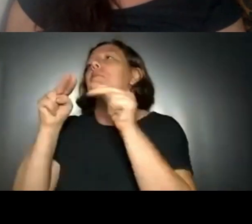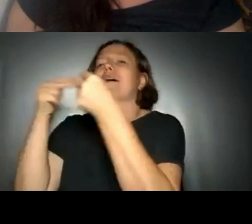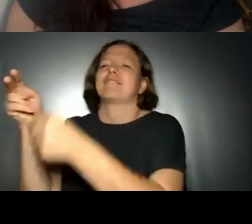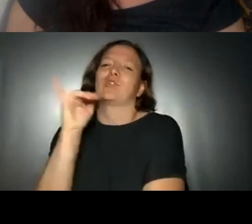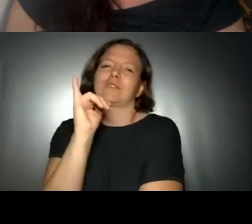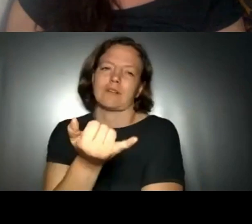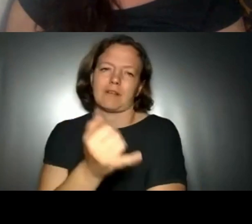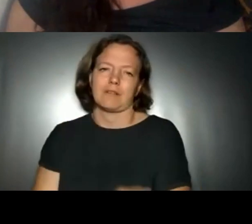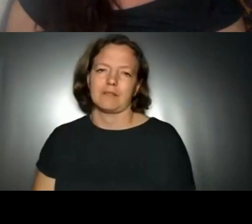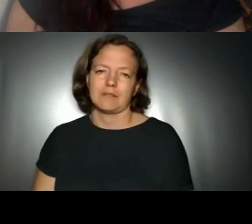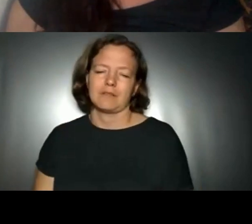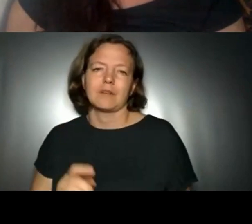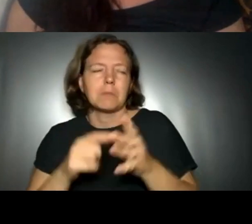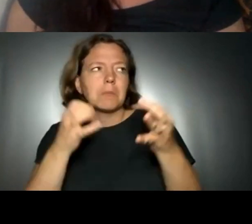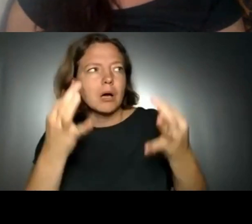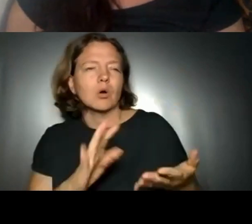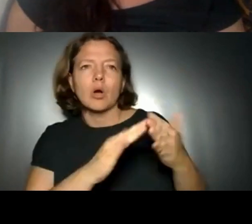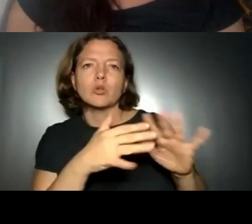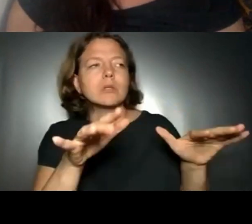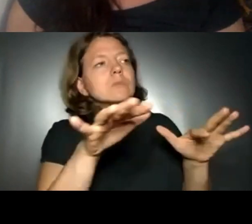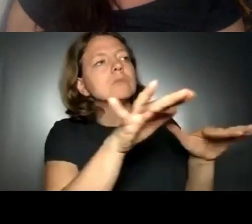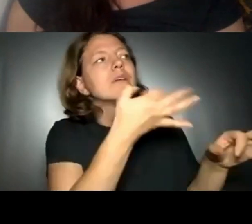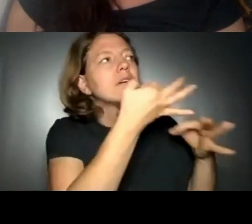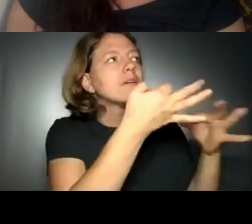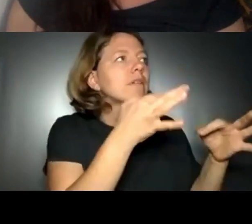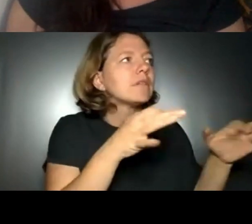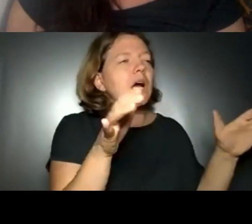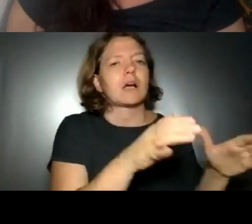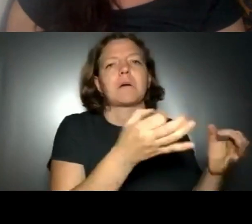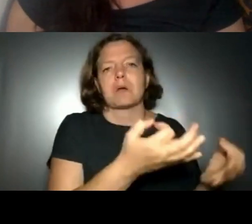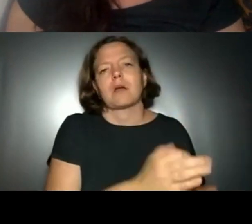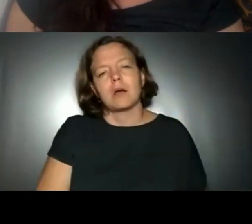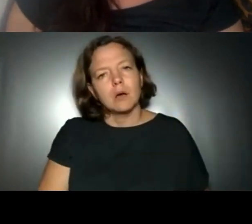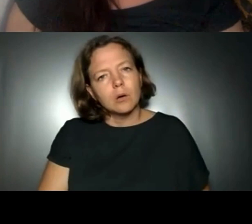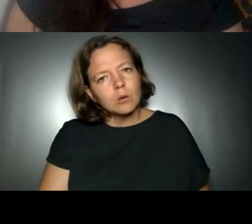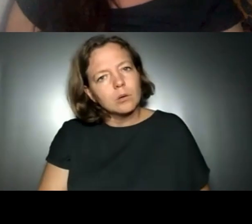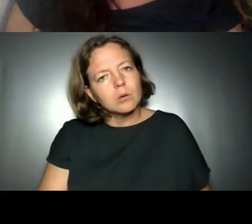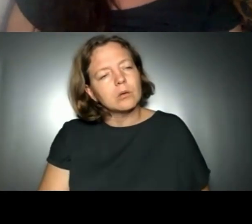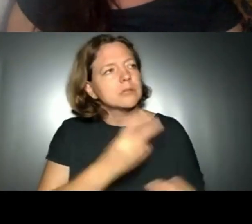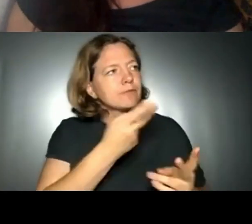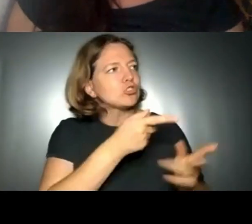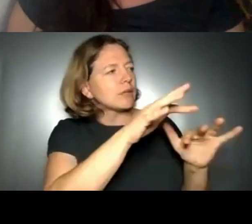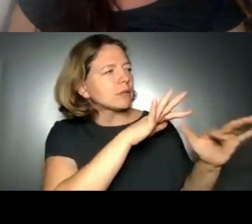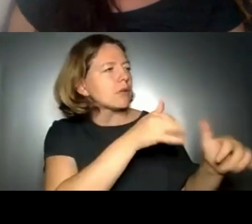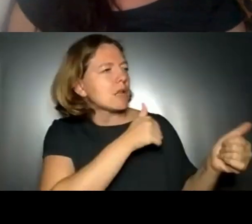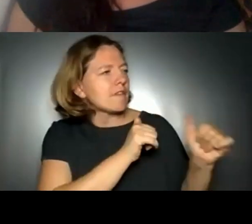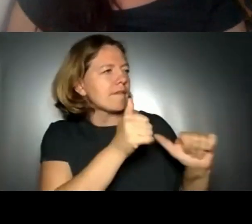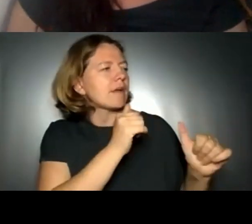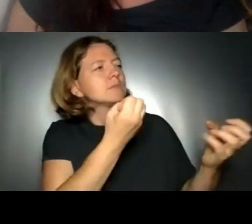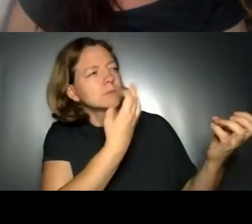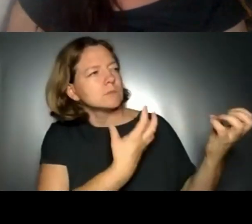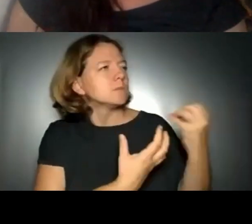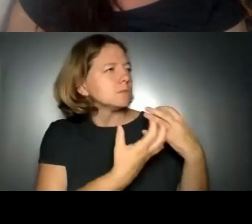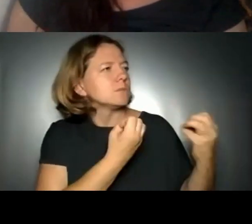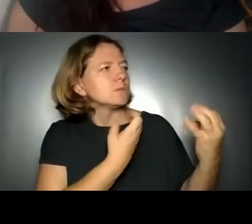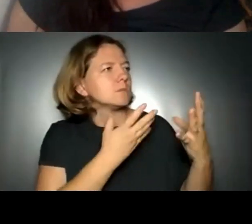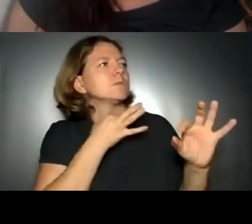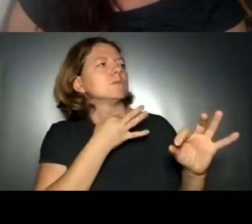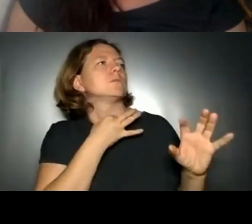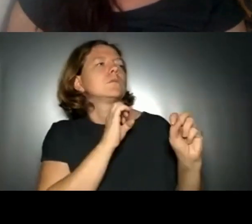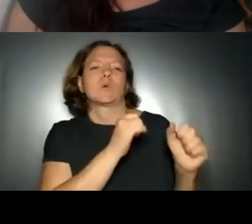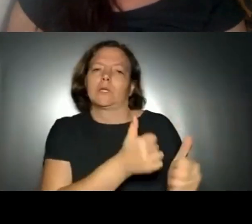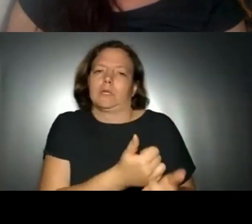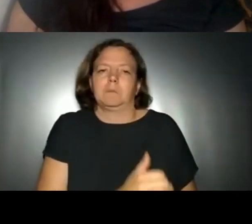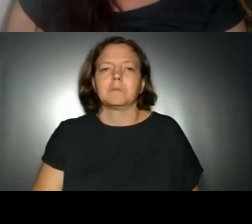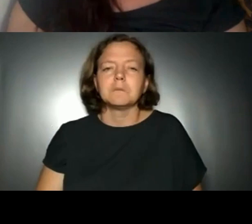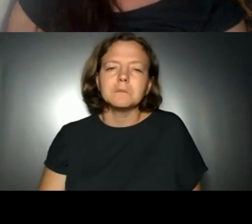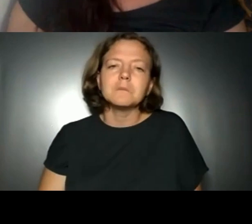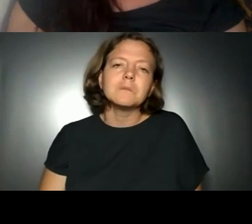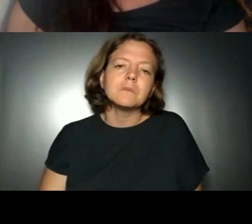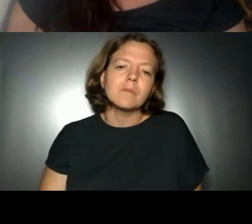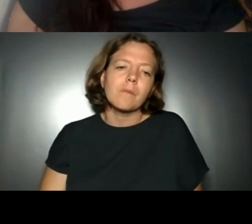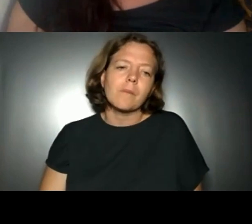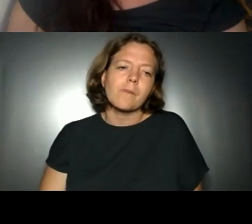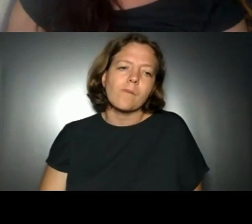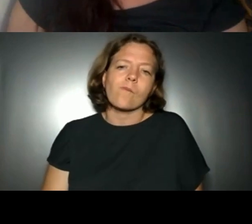to the community and, yeah, helping each other out with this piece of information. So, yes, Kate.